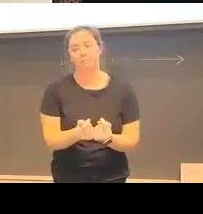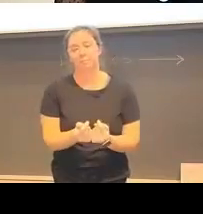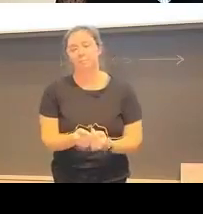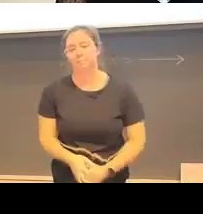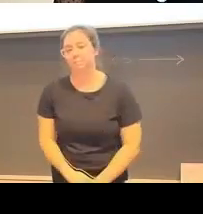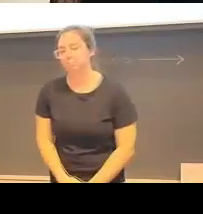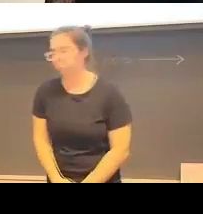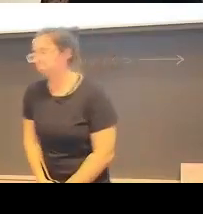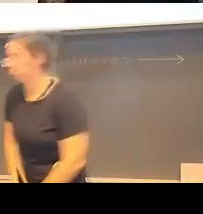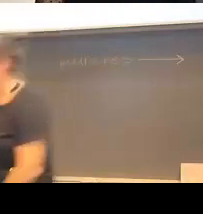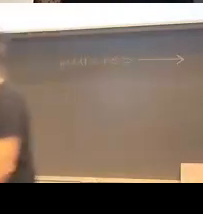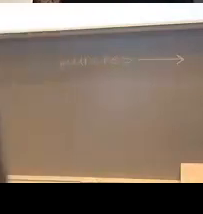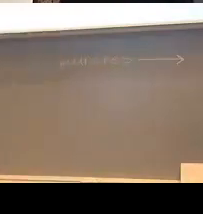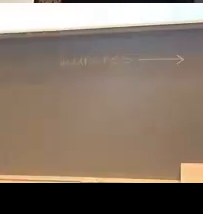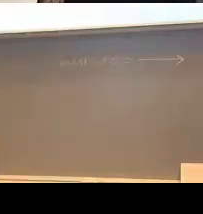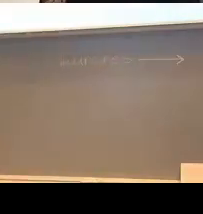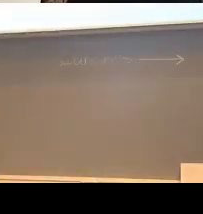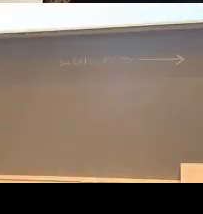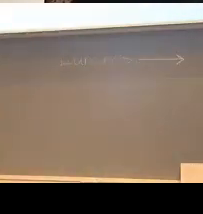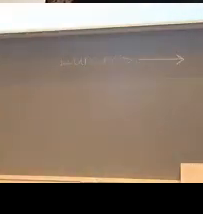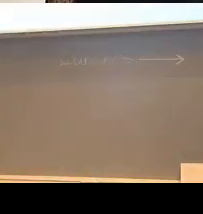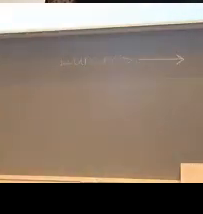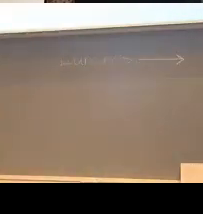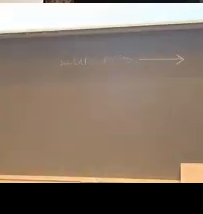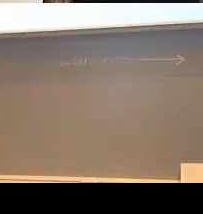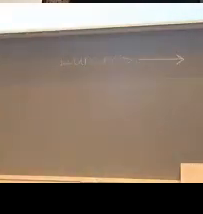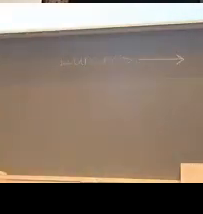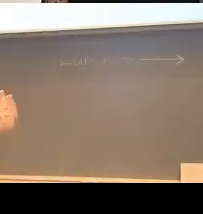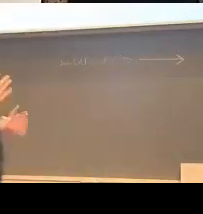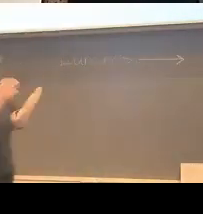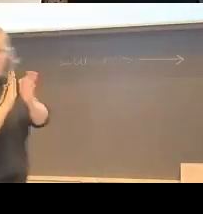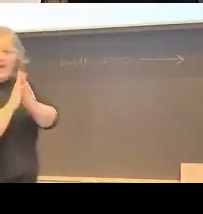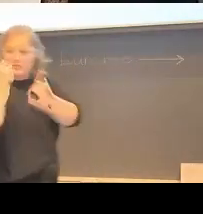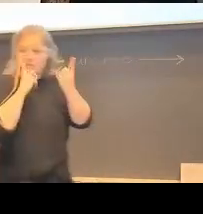were also asked to consider how much they believe these skills are innate versus acquired residents